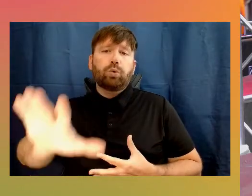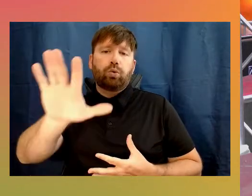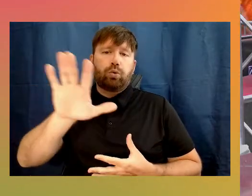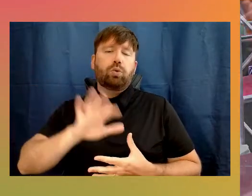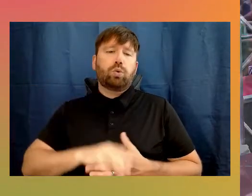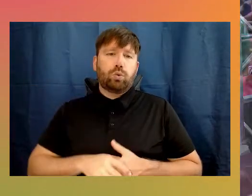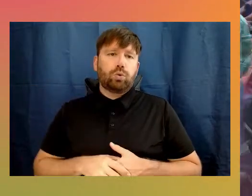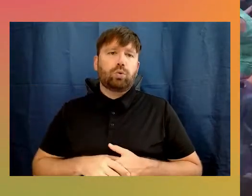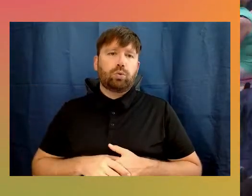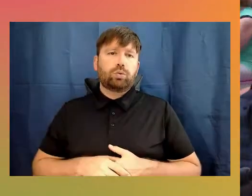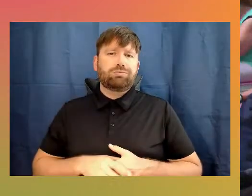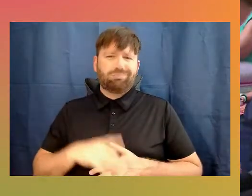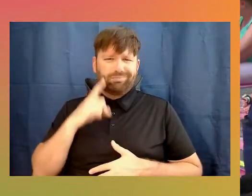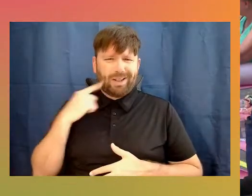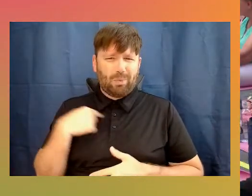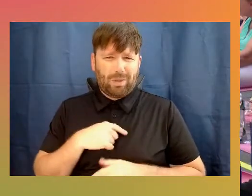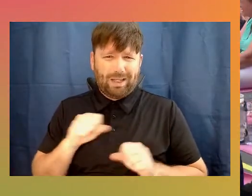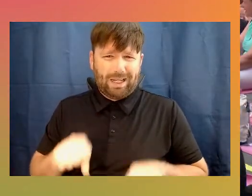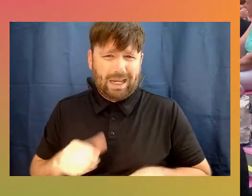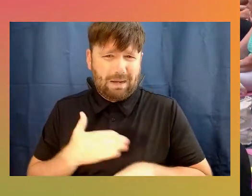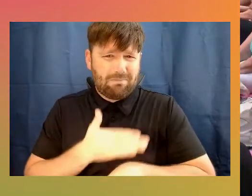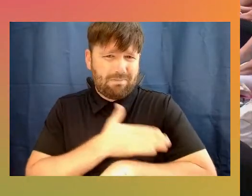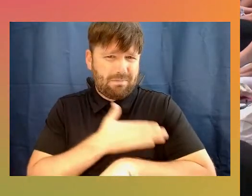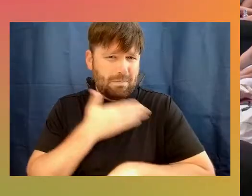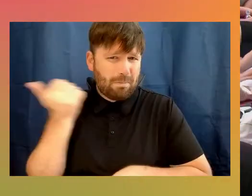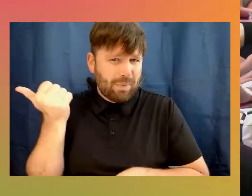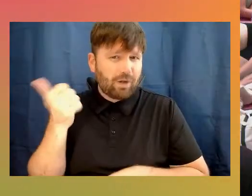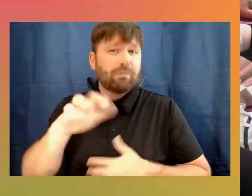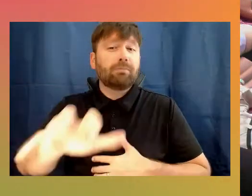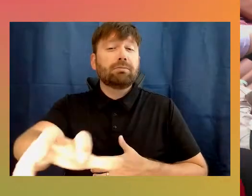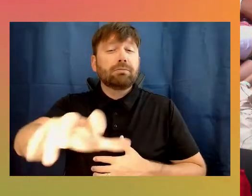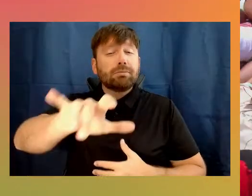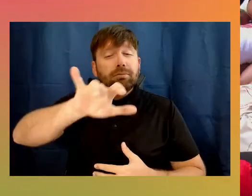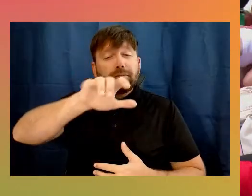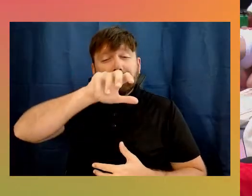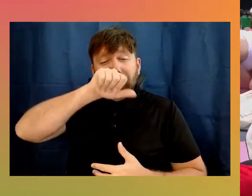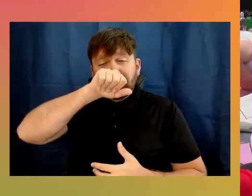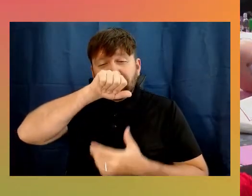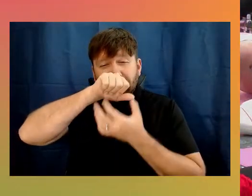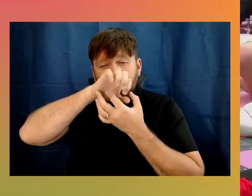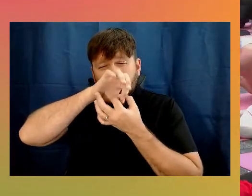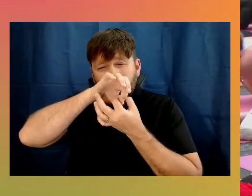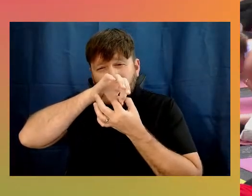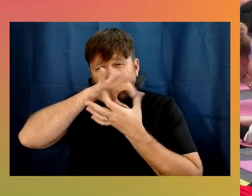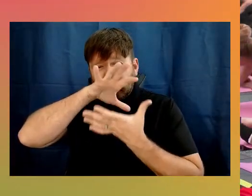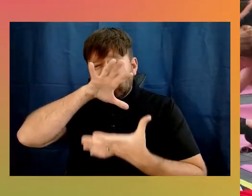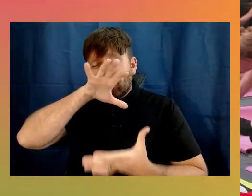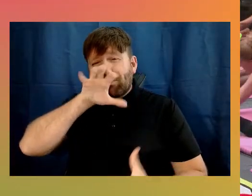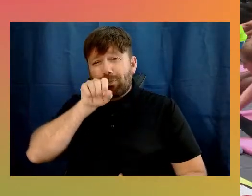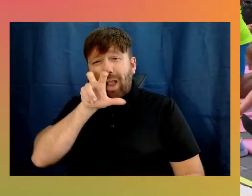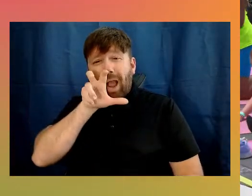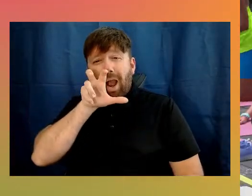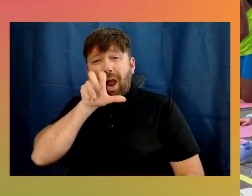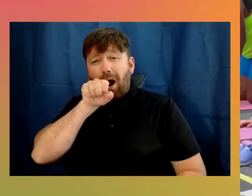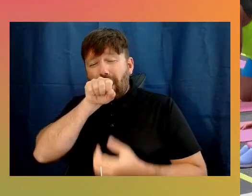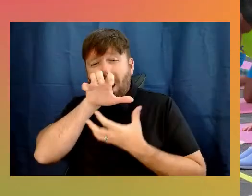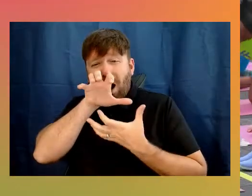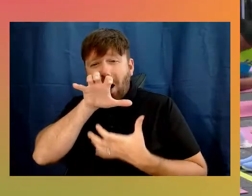TOGETHER. OPEN THE MOUTH. FULLY EXHALE OUT. I FEEL LIKE WE CAN DO BETTER